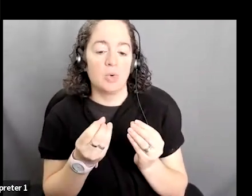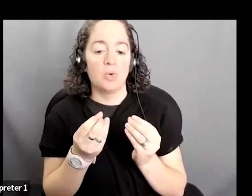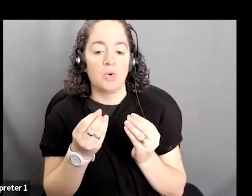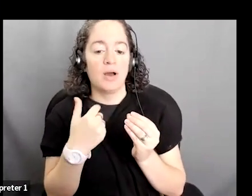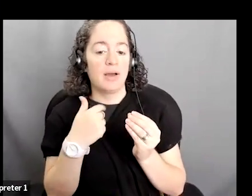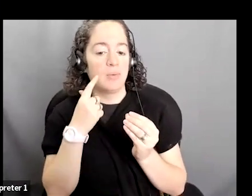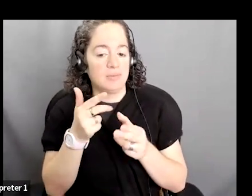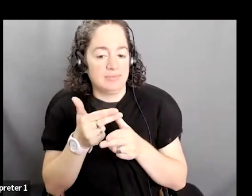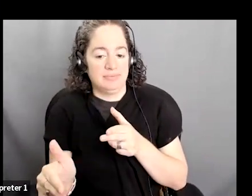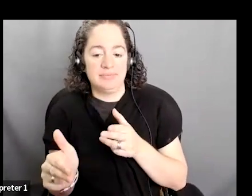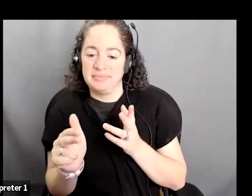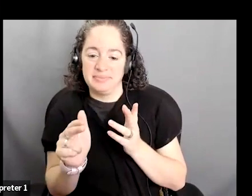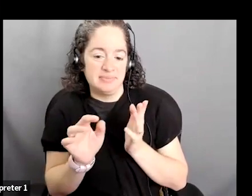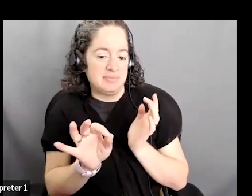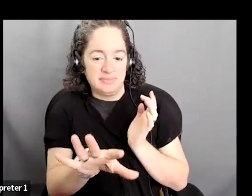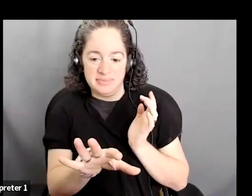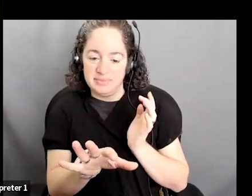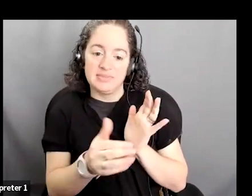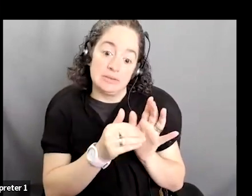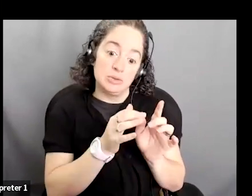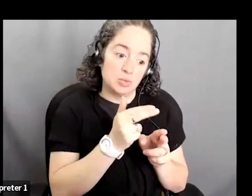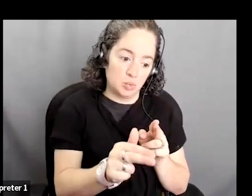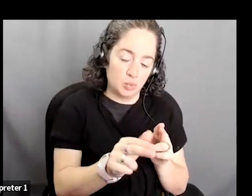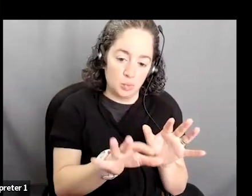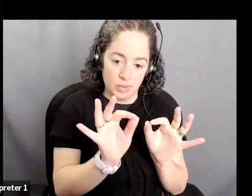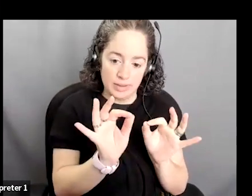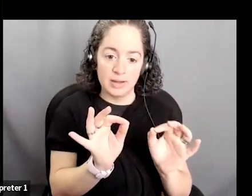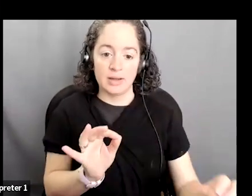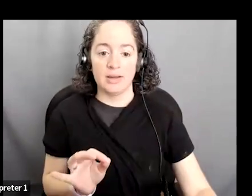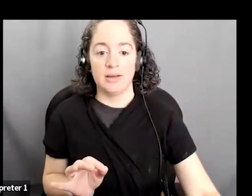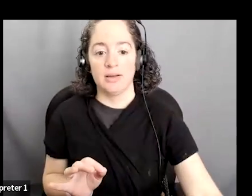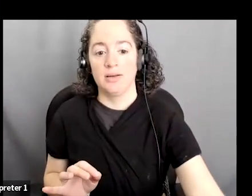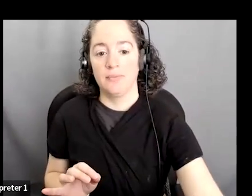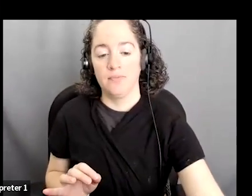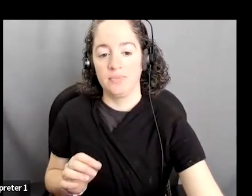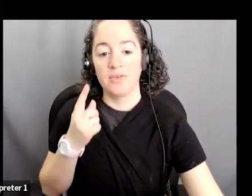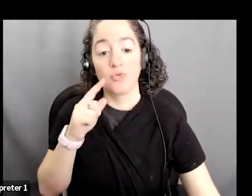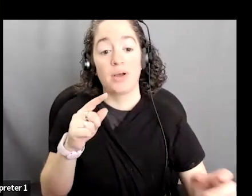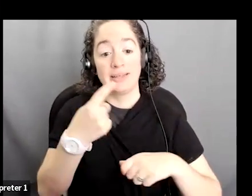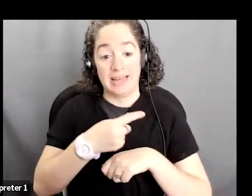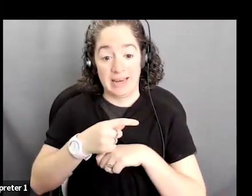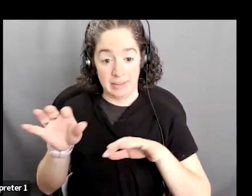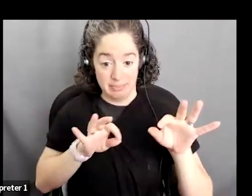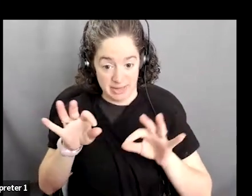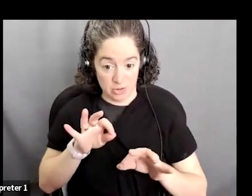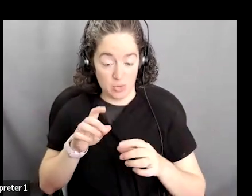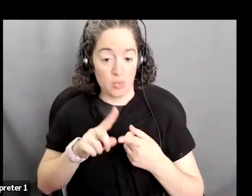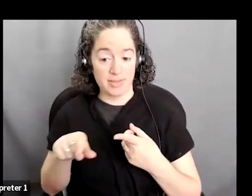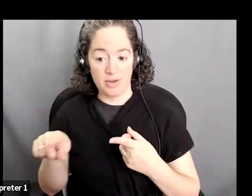and probably this is a quick one, on the date pickers where they're not accessible, can you provide an example of an alternative?